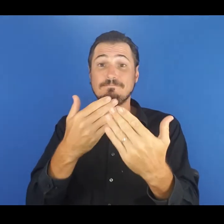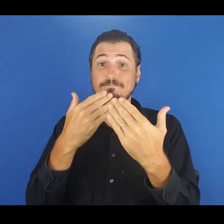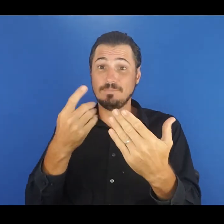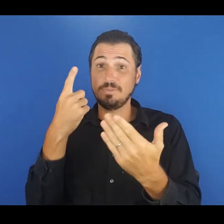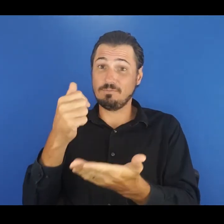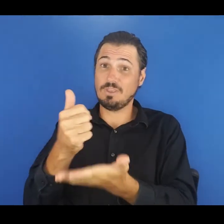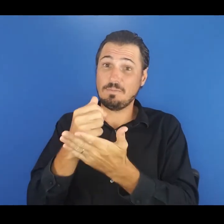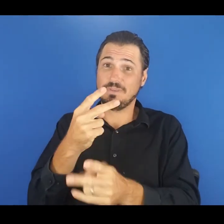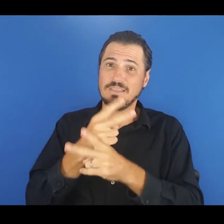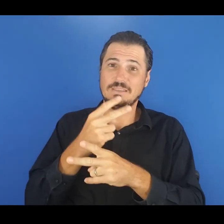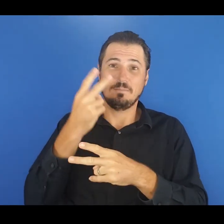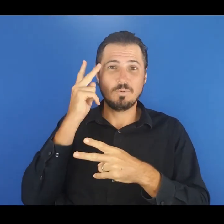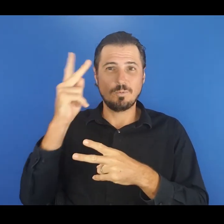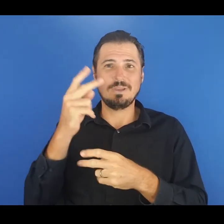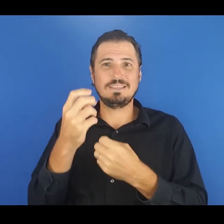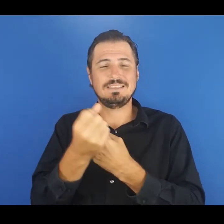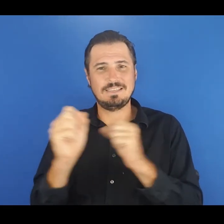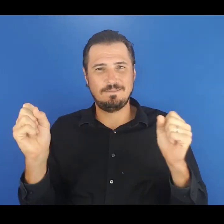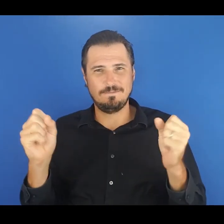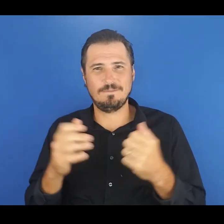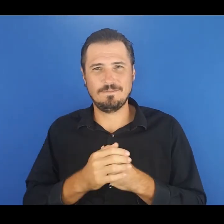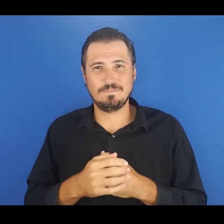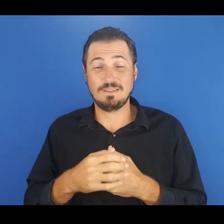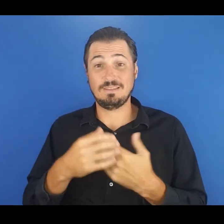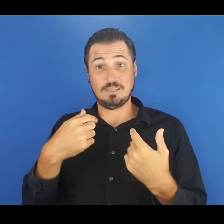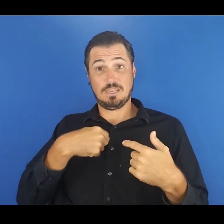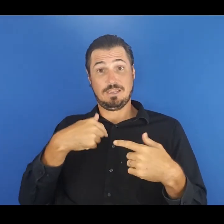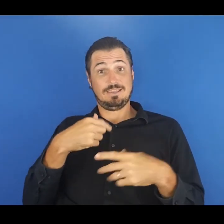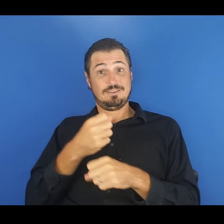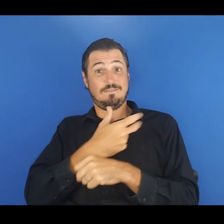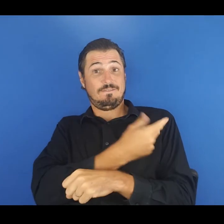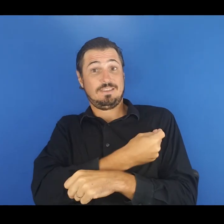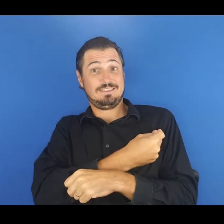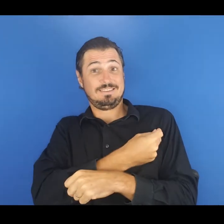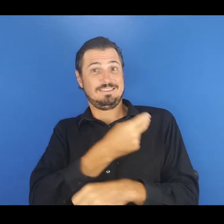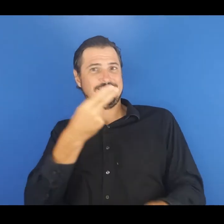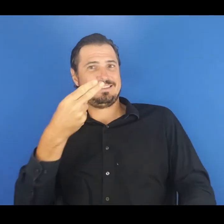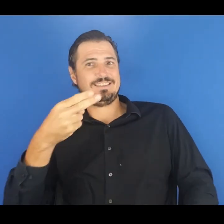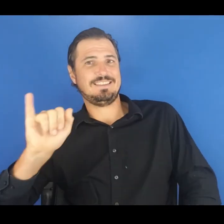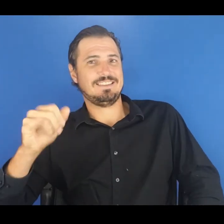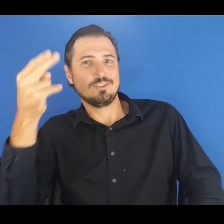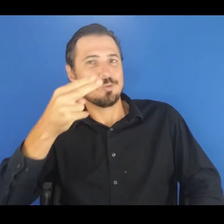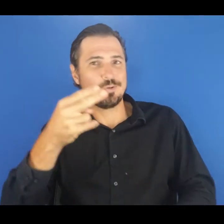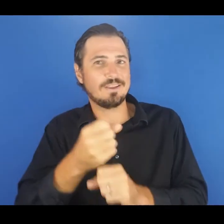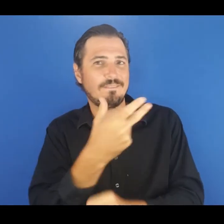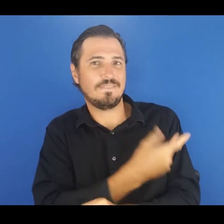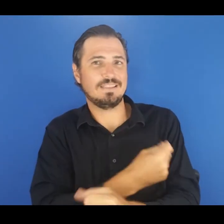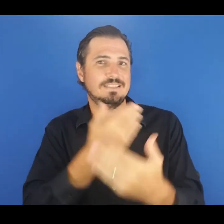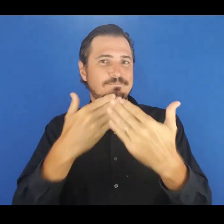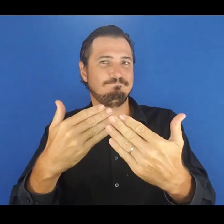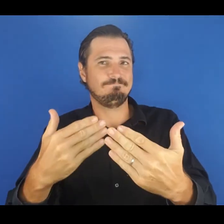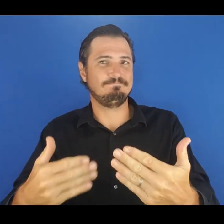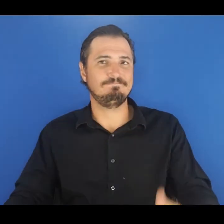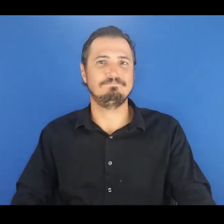Mahalo for helping to keep Kaua‘i safe. And remember, I got vaccinated #HIGotVaccinated! Aloha!